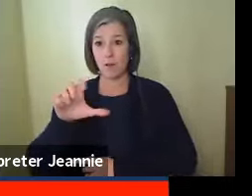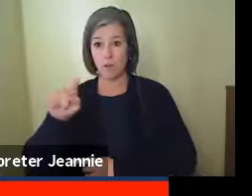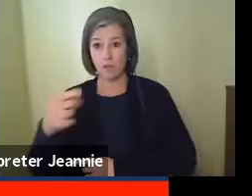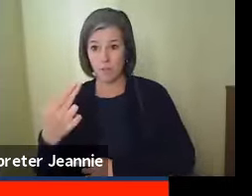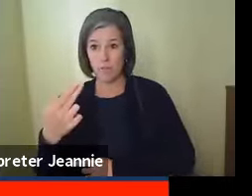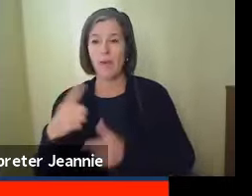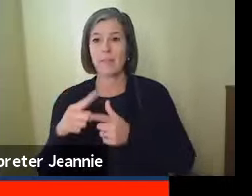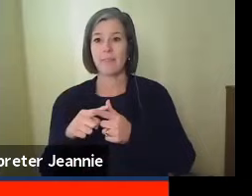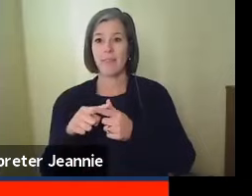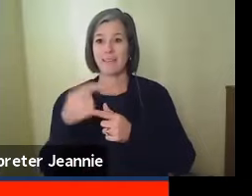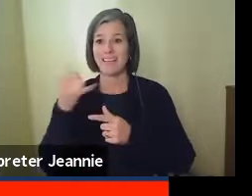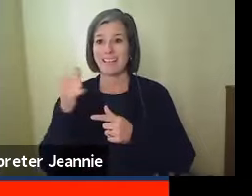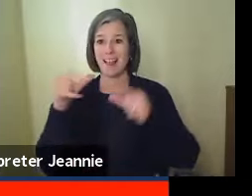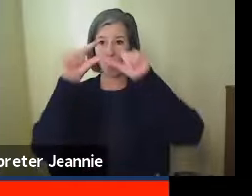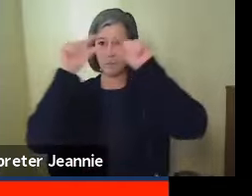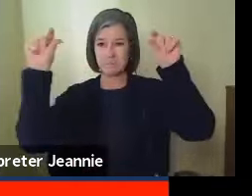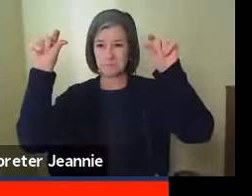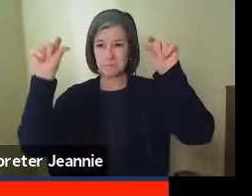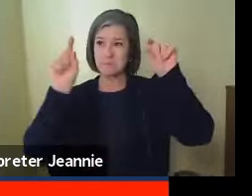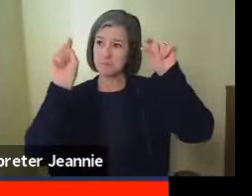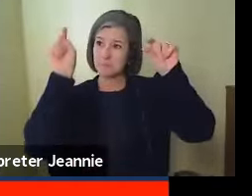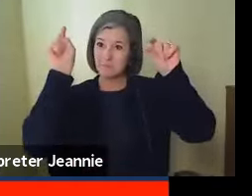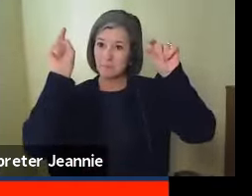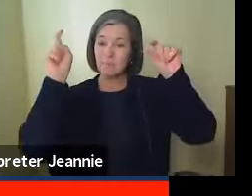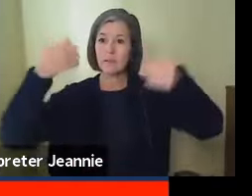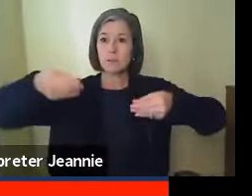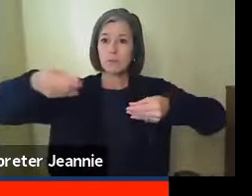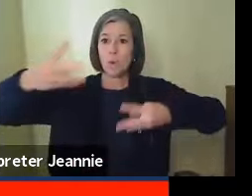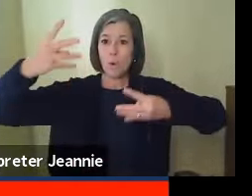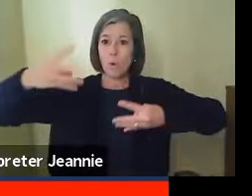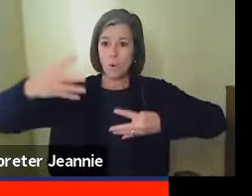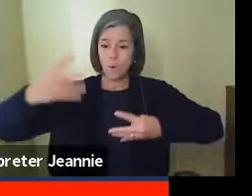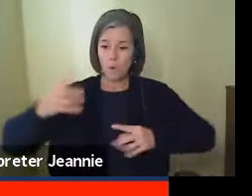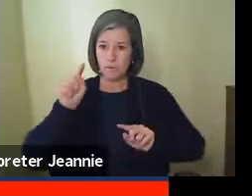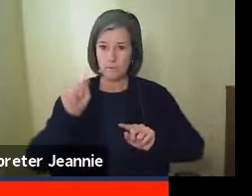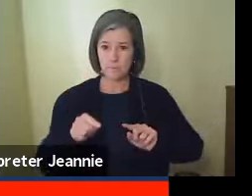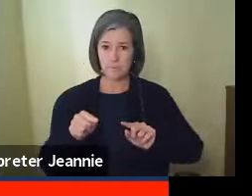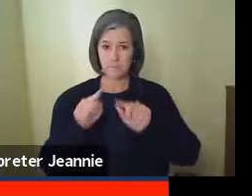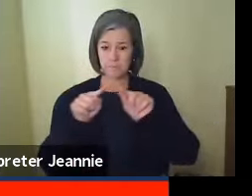bar at the top of the page and then scroll down to that little blue square with a shield on it